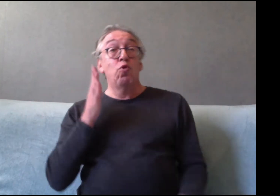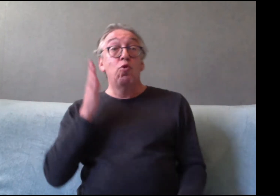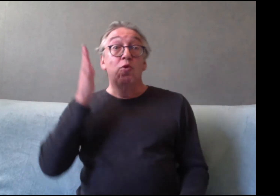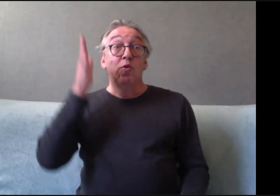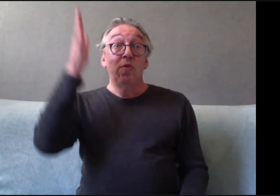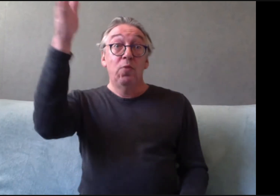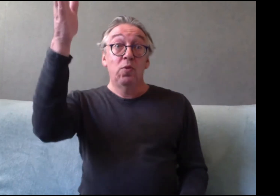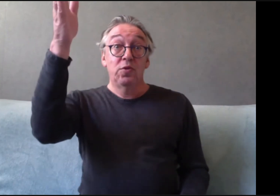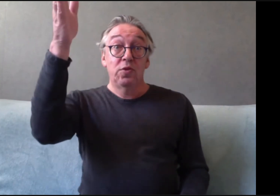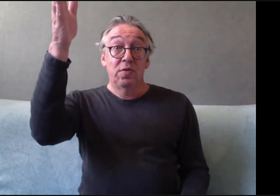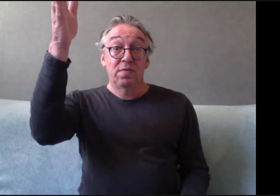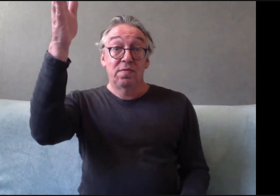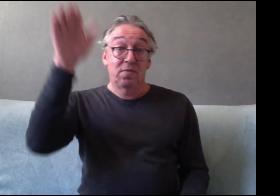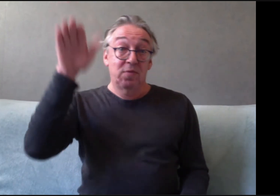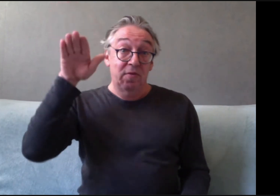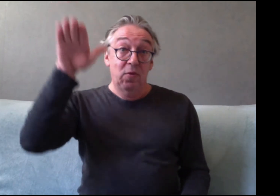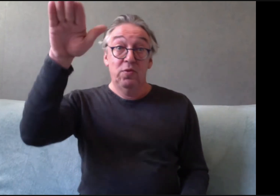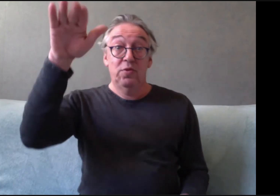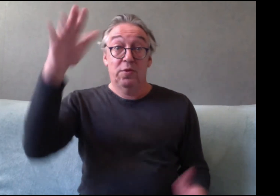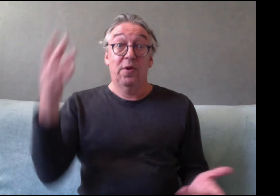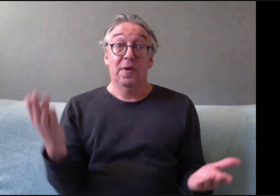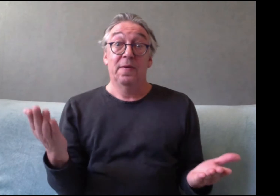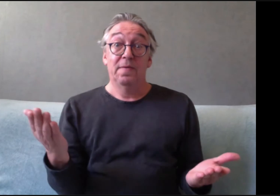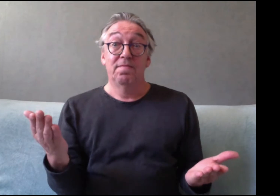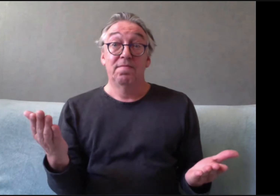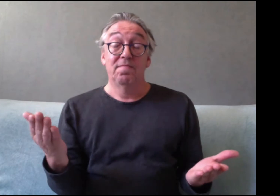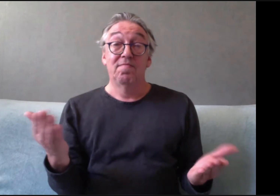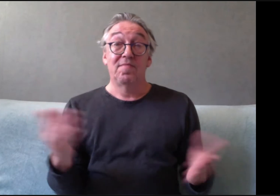but many persons with disabilities will still have to stay at home